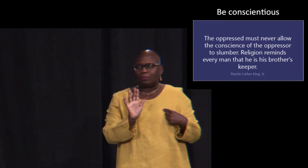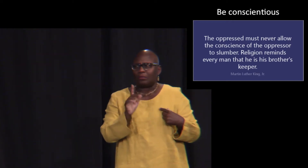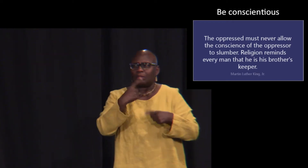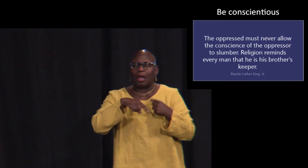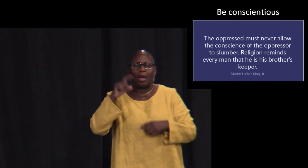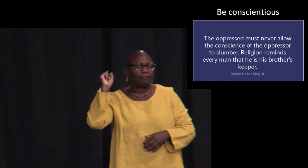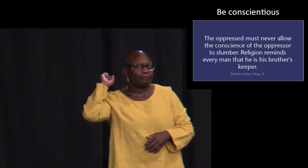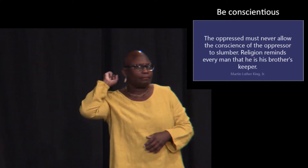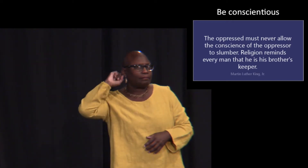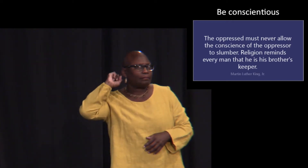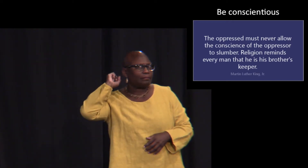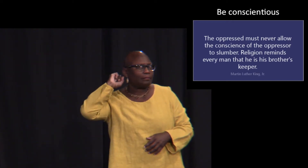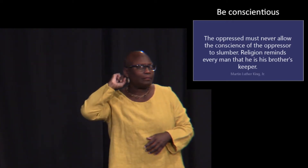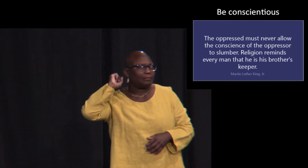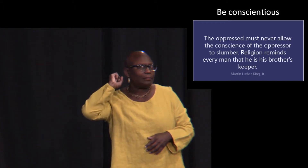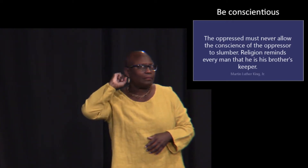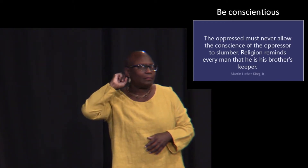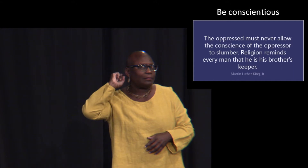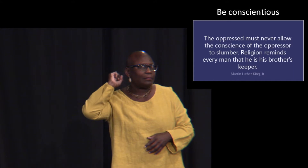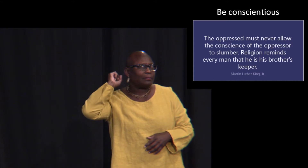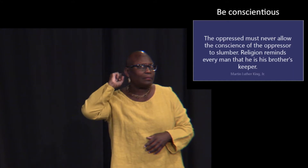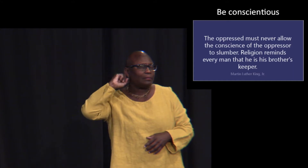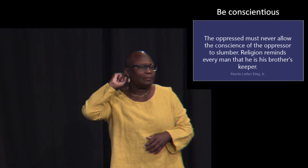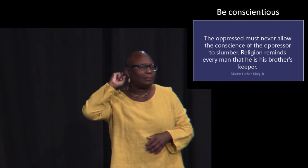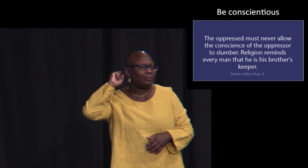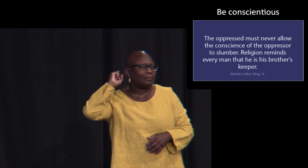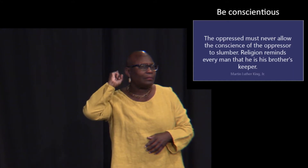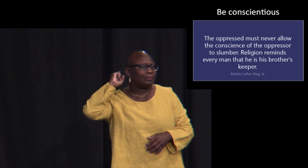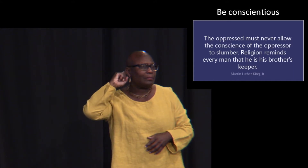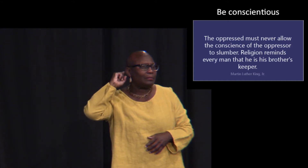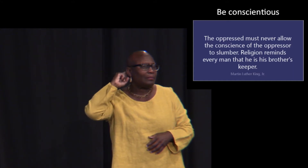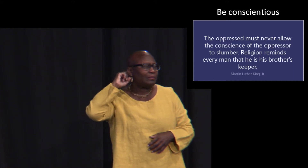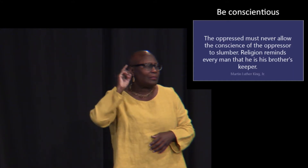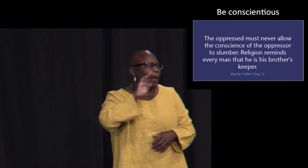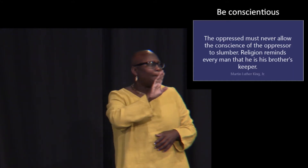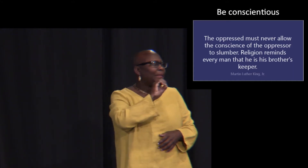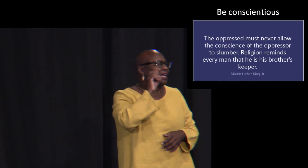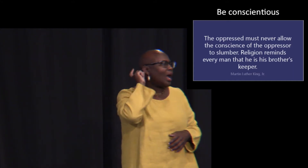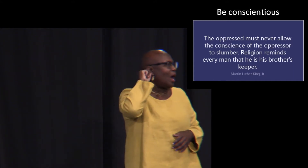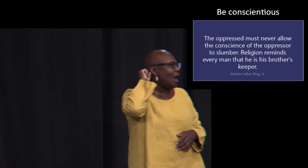I'm talking about the phenomenon of white guilt or feeling bad because you